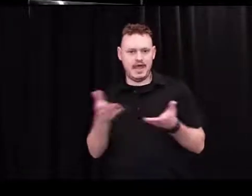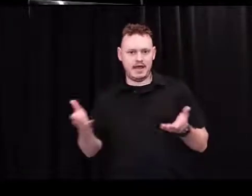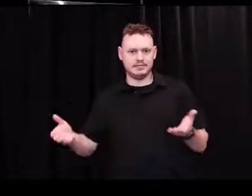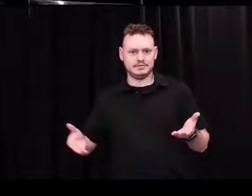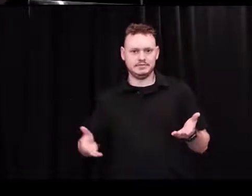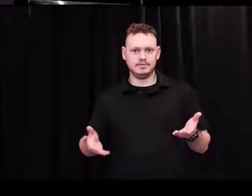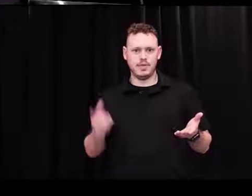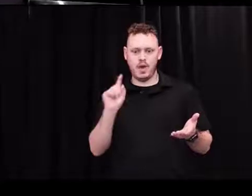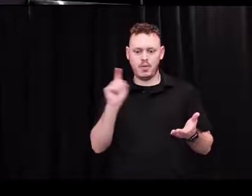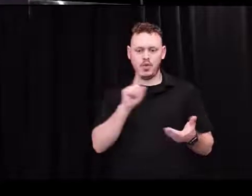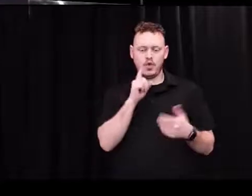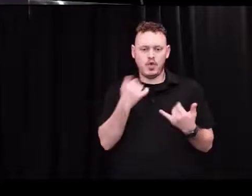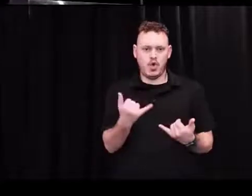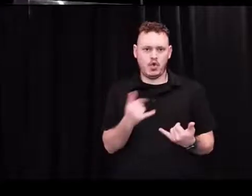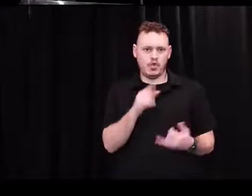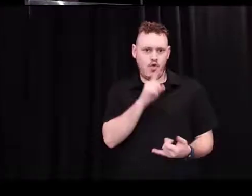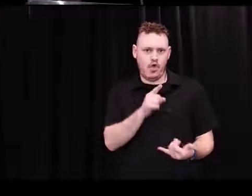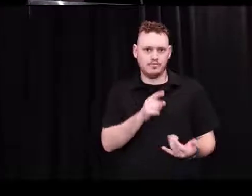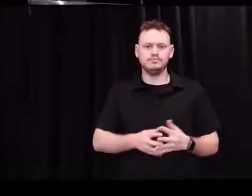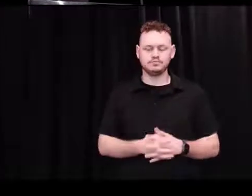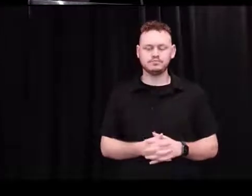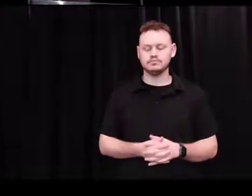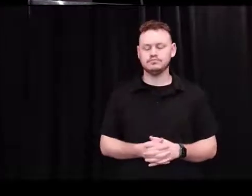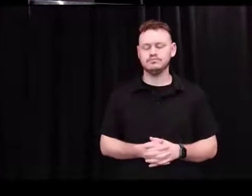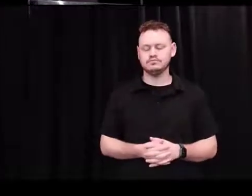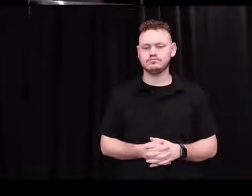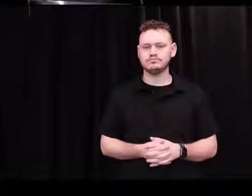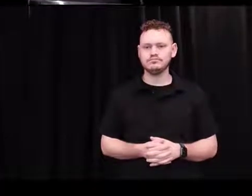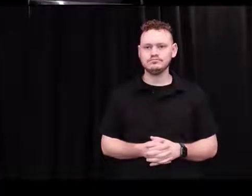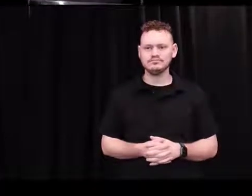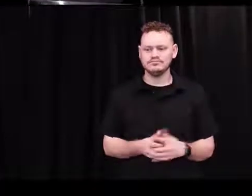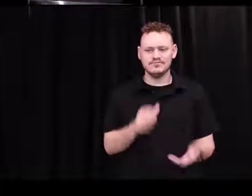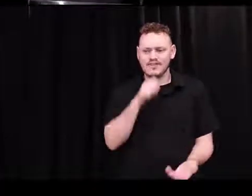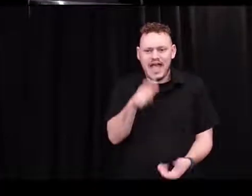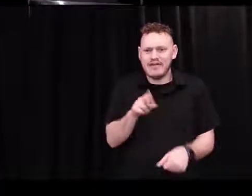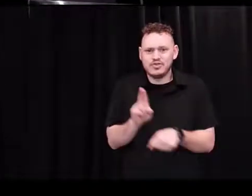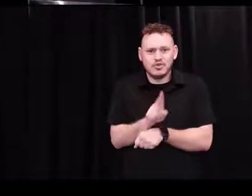we currently are, and so on and so forth. In other words, you don't have to use this design, please